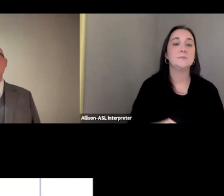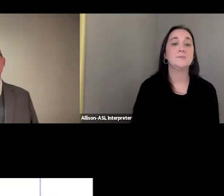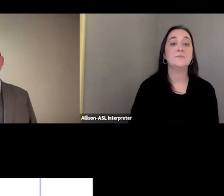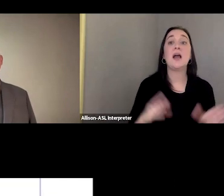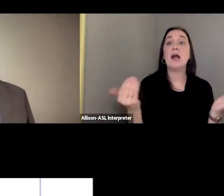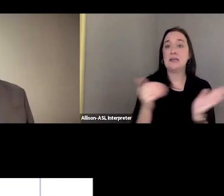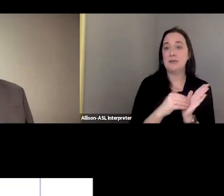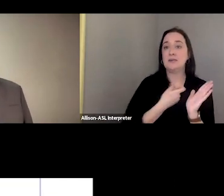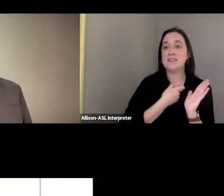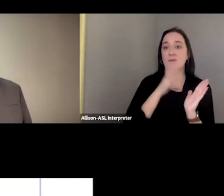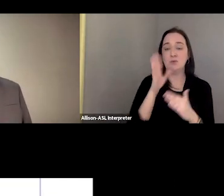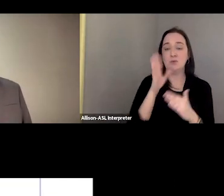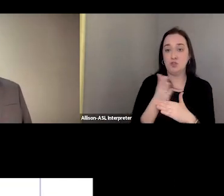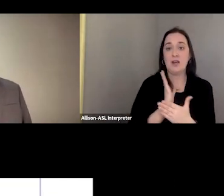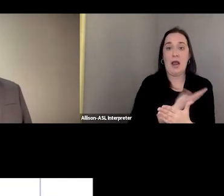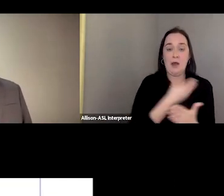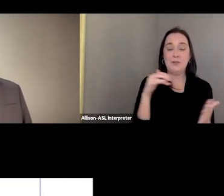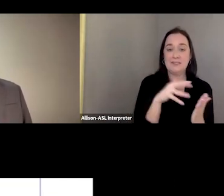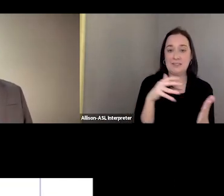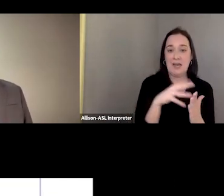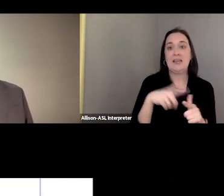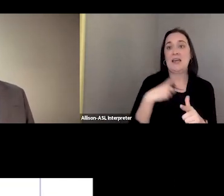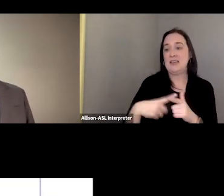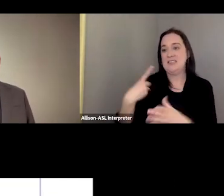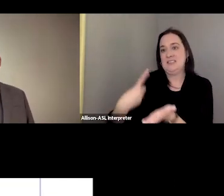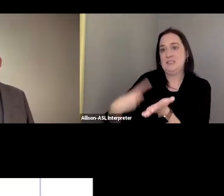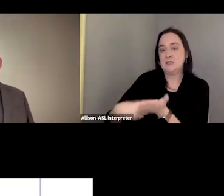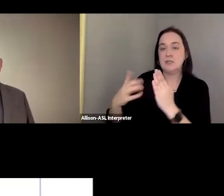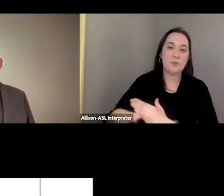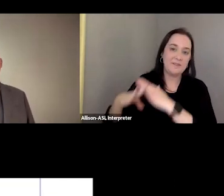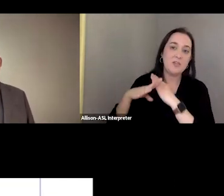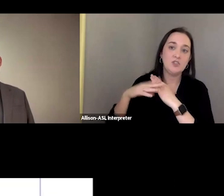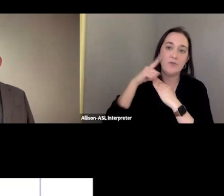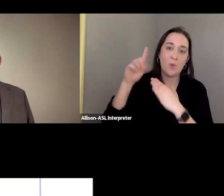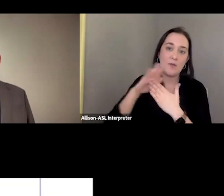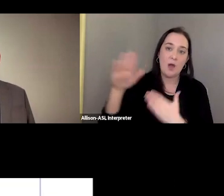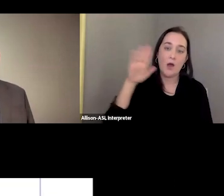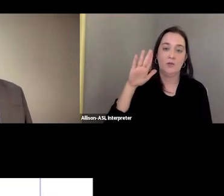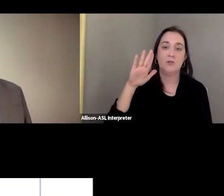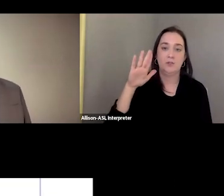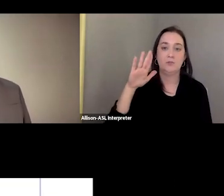And again, as I've mentioned, talk about prevention and intervention approaches that college specialists might need to think about.